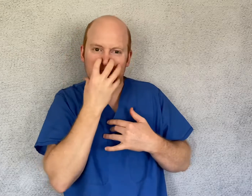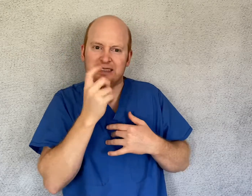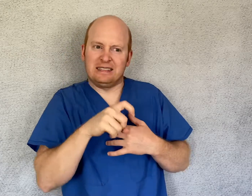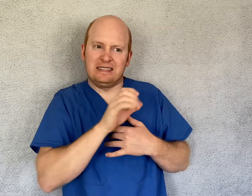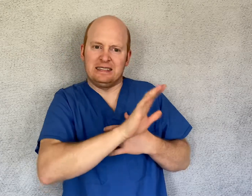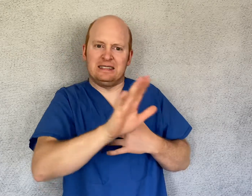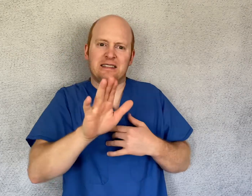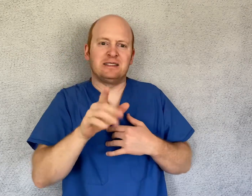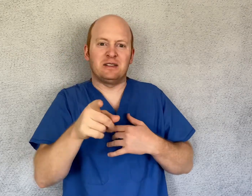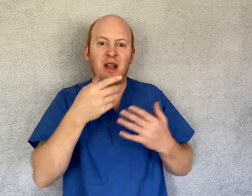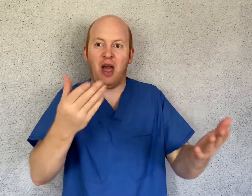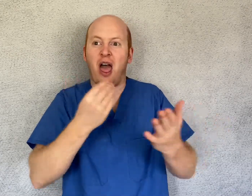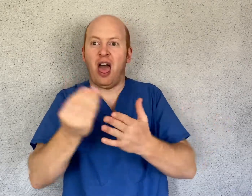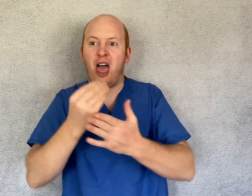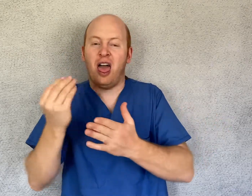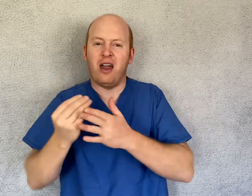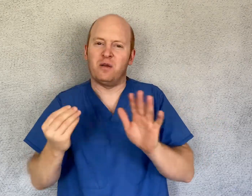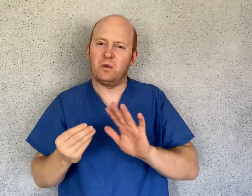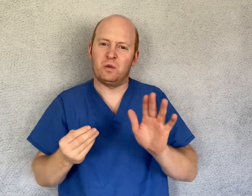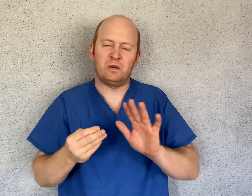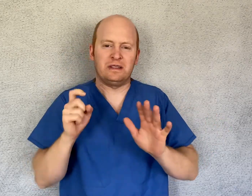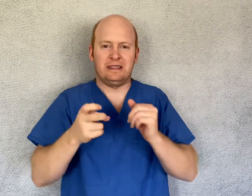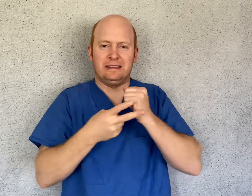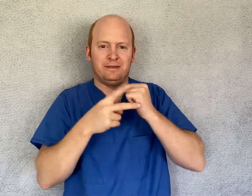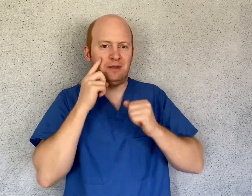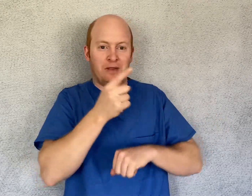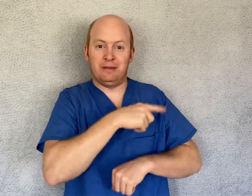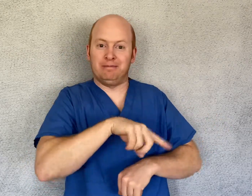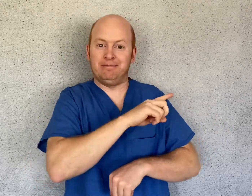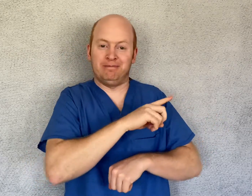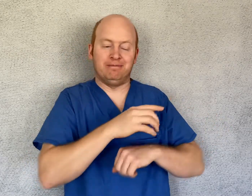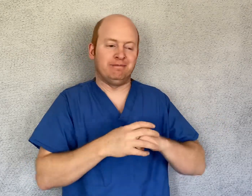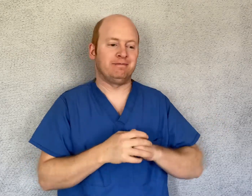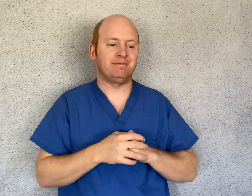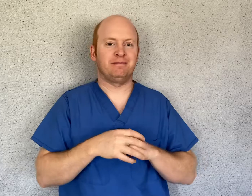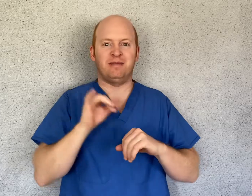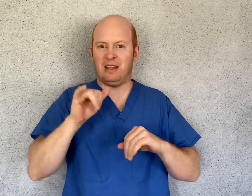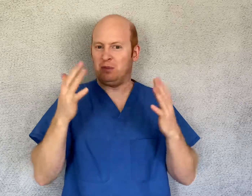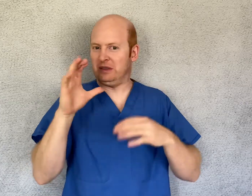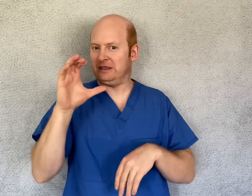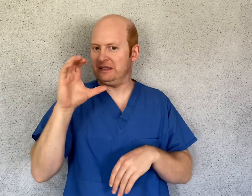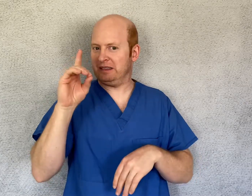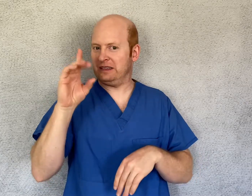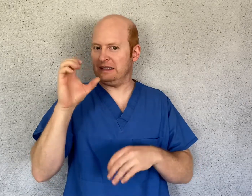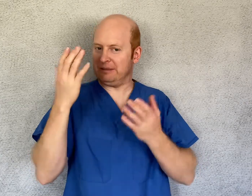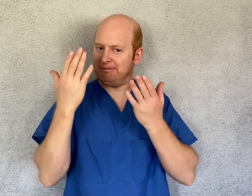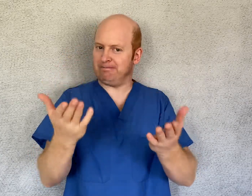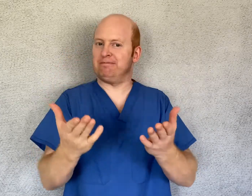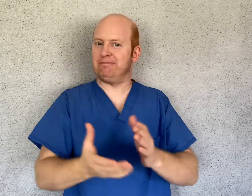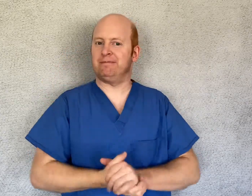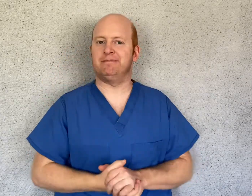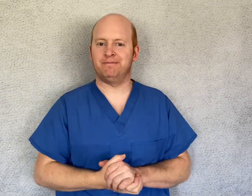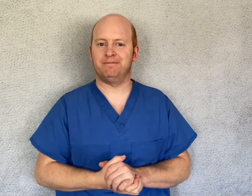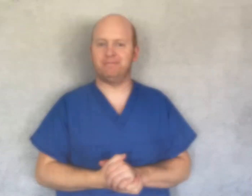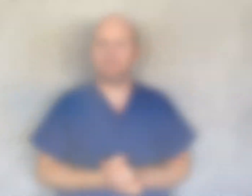So please be mindful of purchasing respirators, as hospitals and clinics are in dire need of them. Those are the recommendations of the CDC.